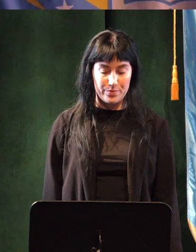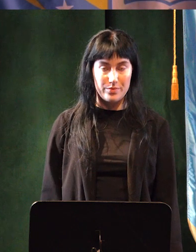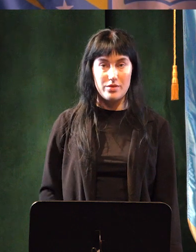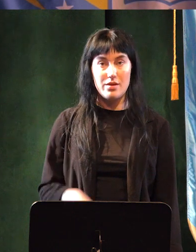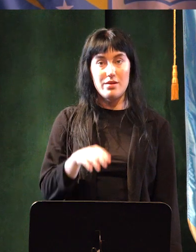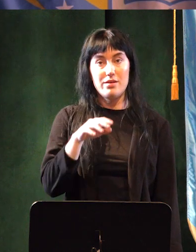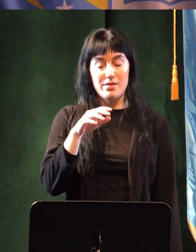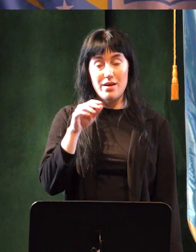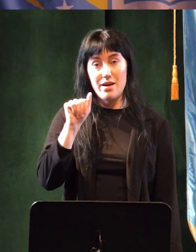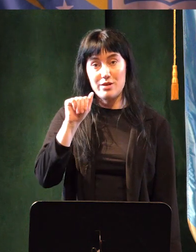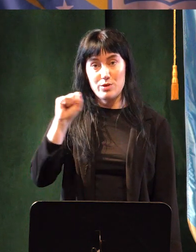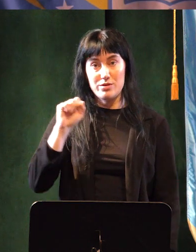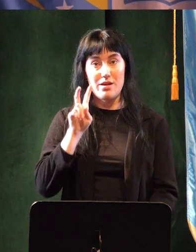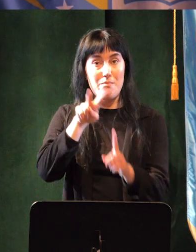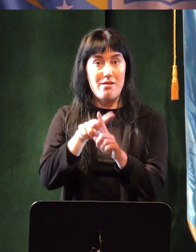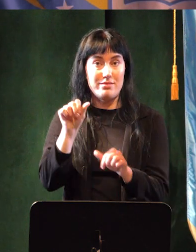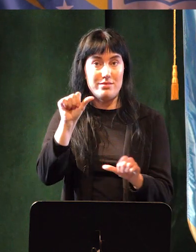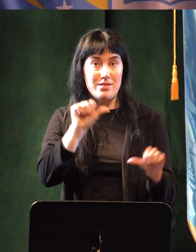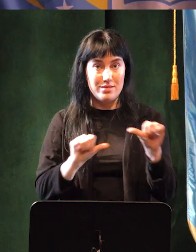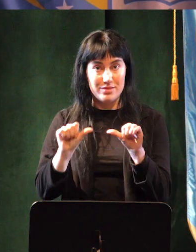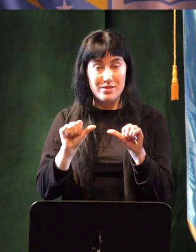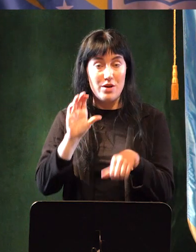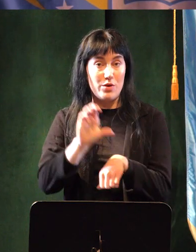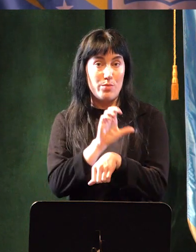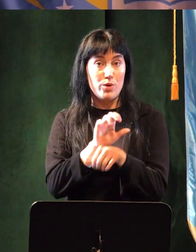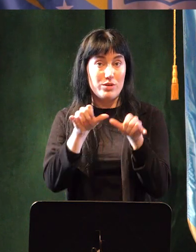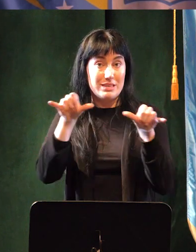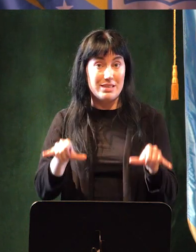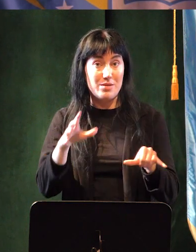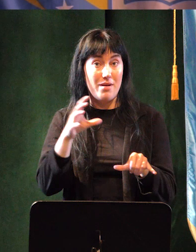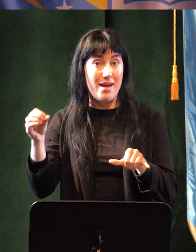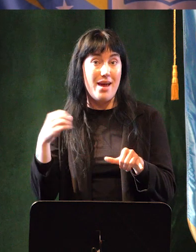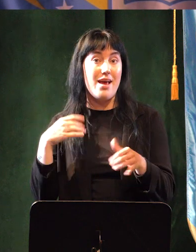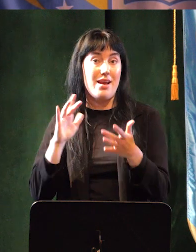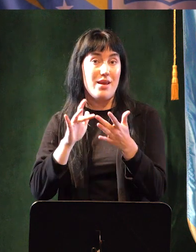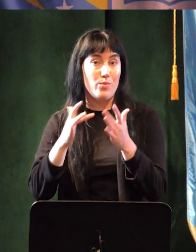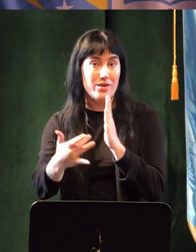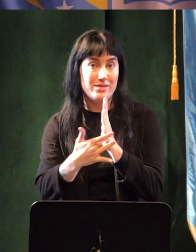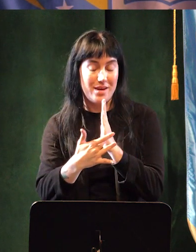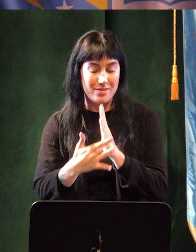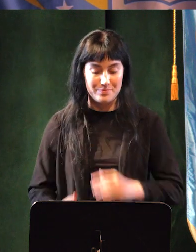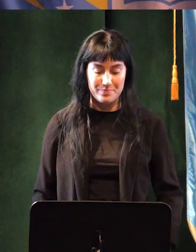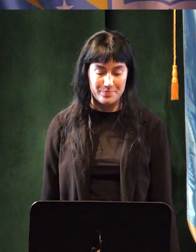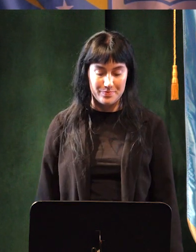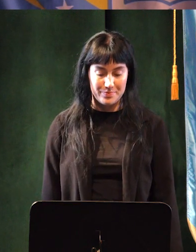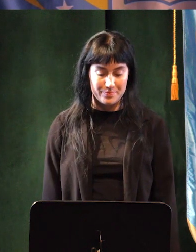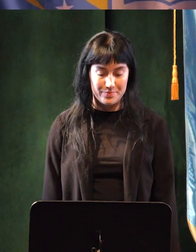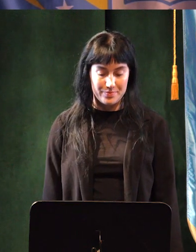associate in applied science computer systems and network technology David